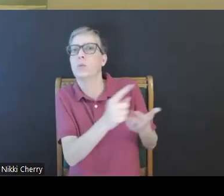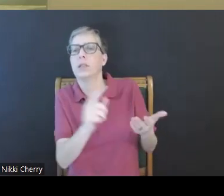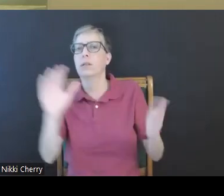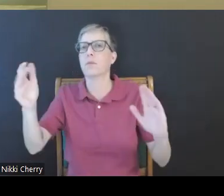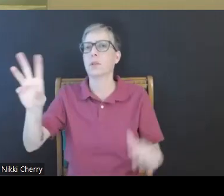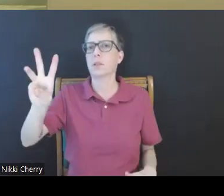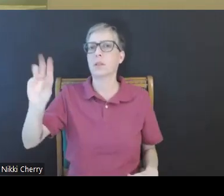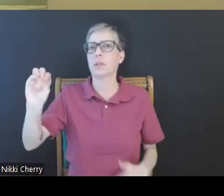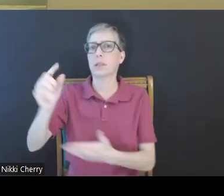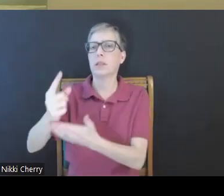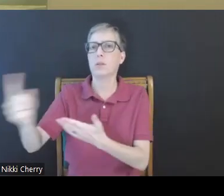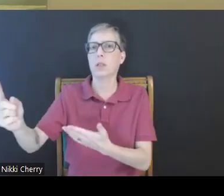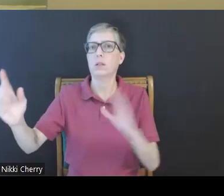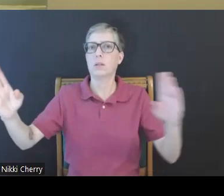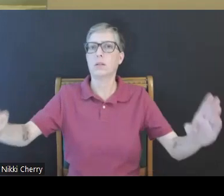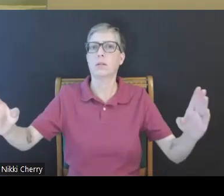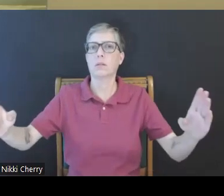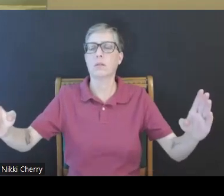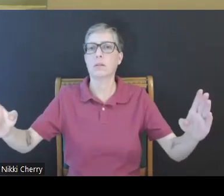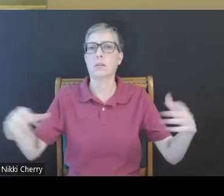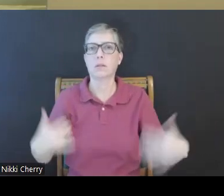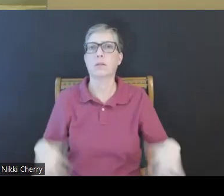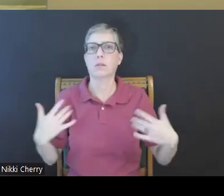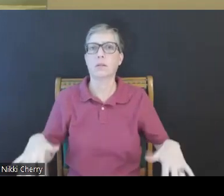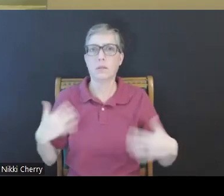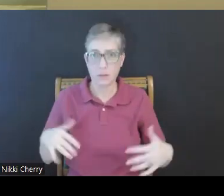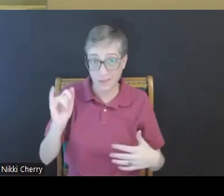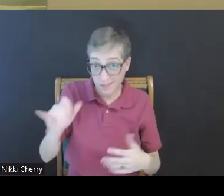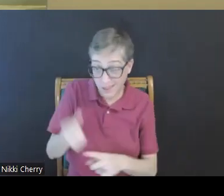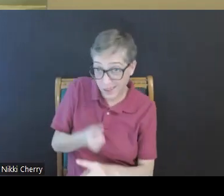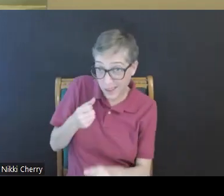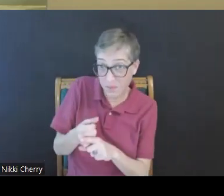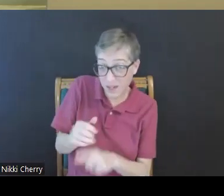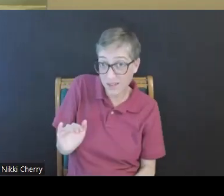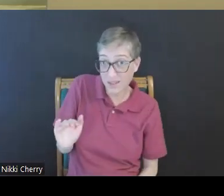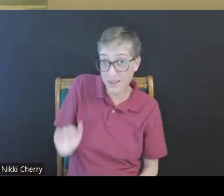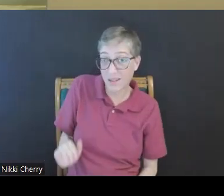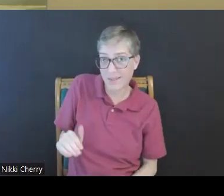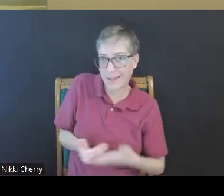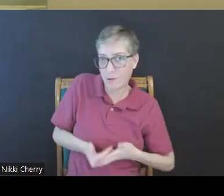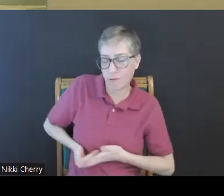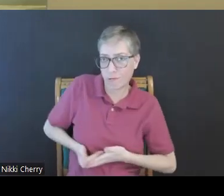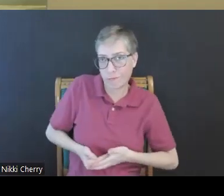and think of the impact that that has on the child over that period of time that could potentially be